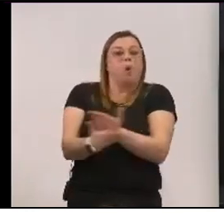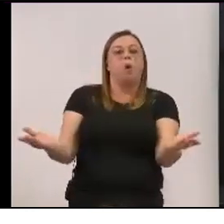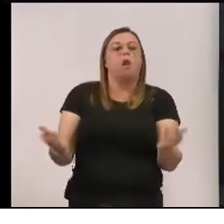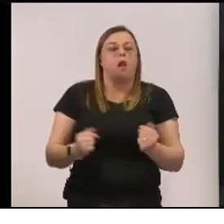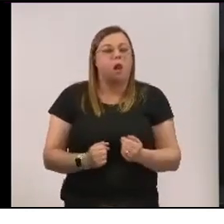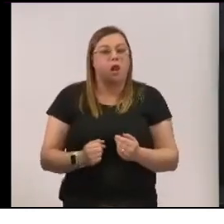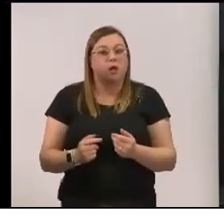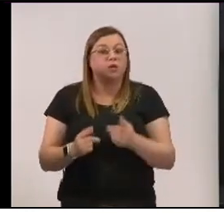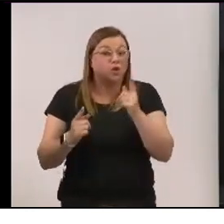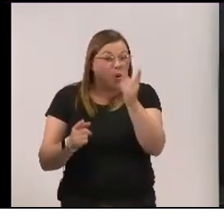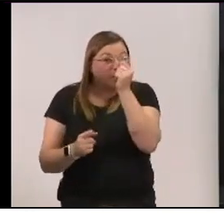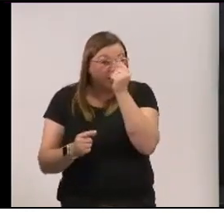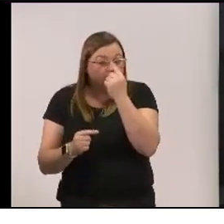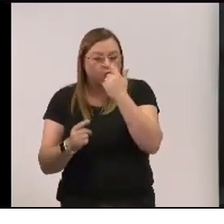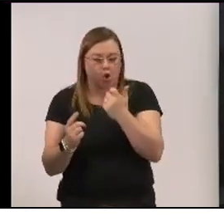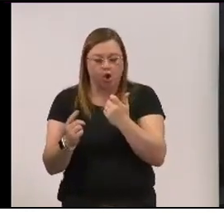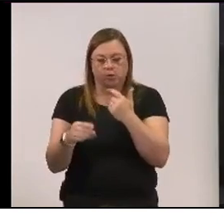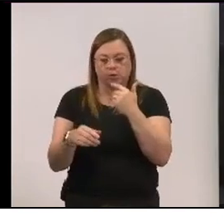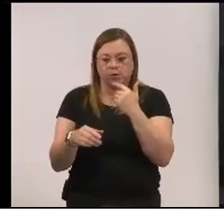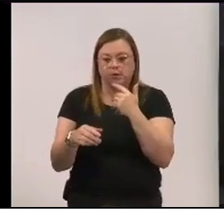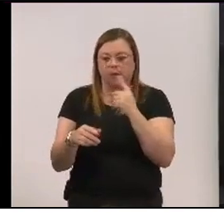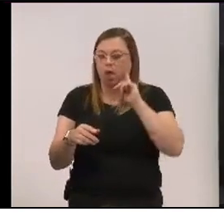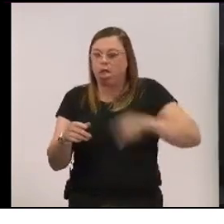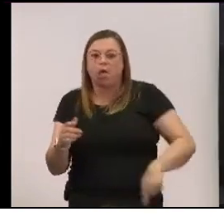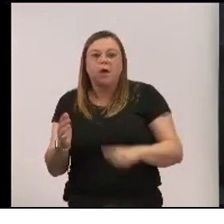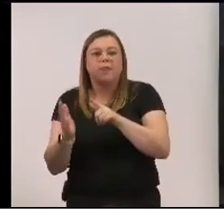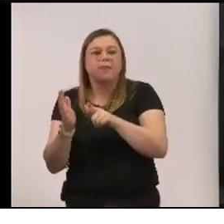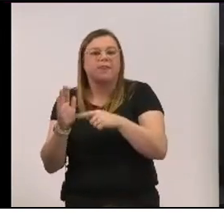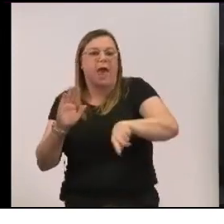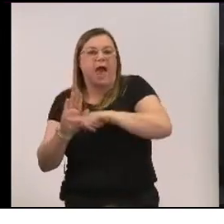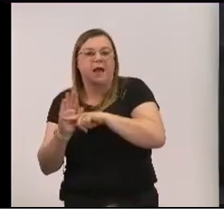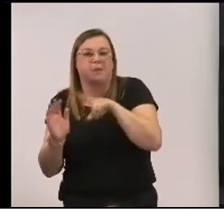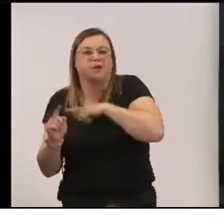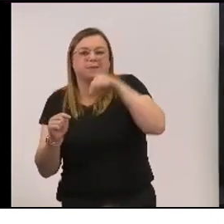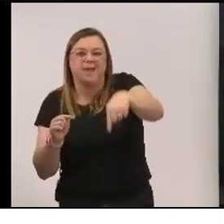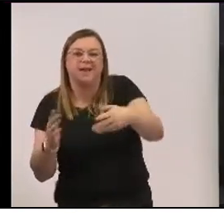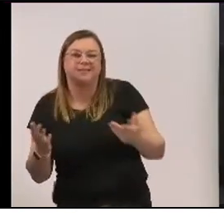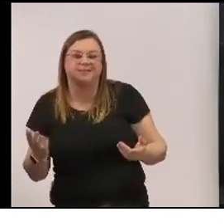fall into the Act because of that. And I think getting around this,